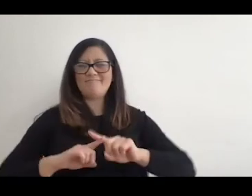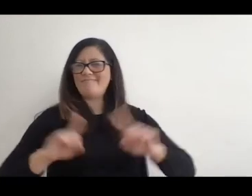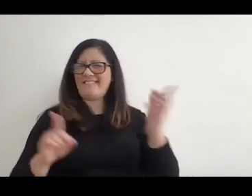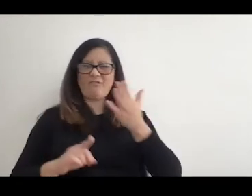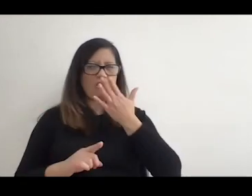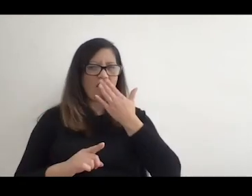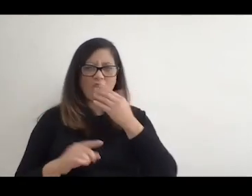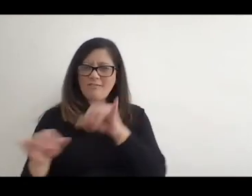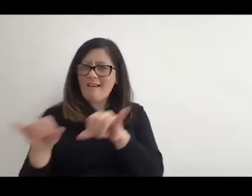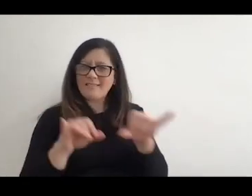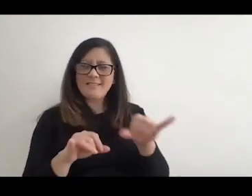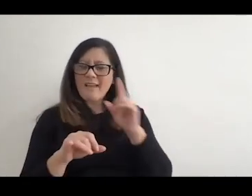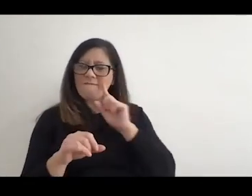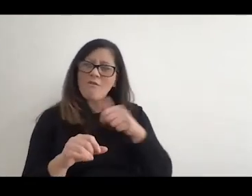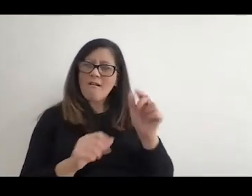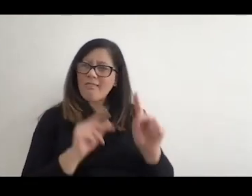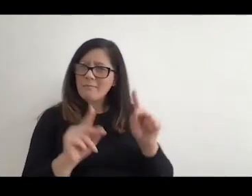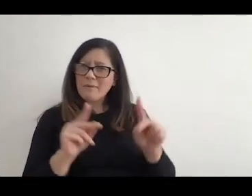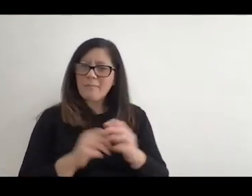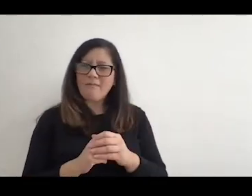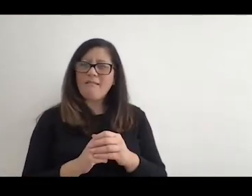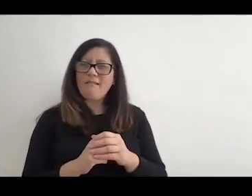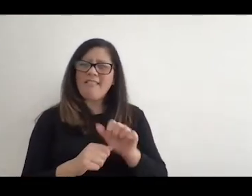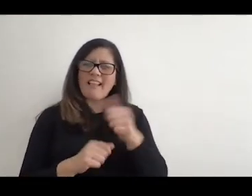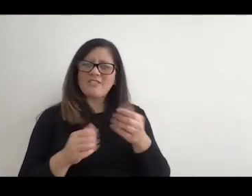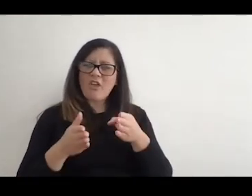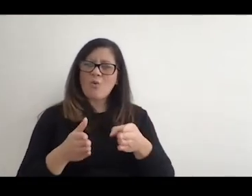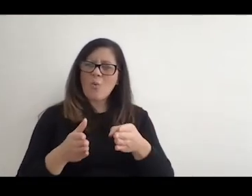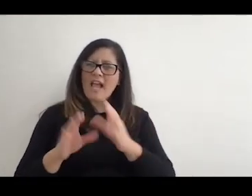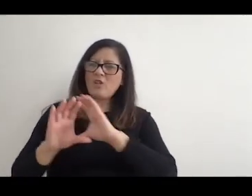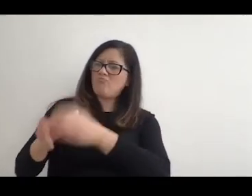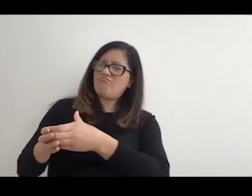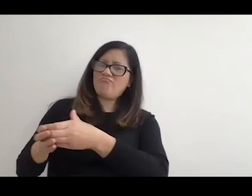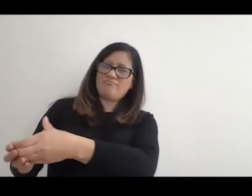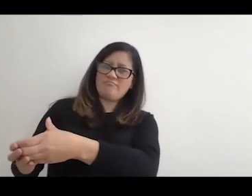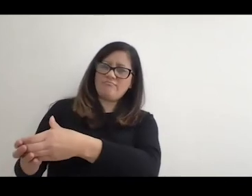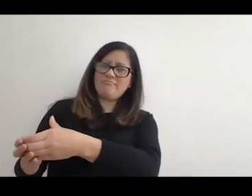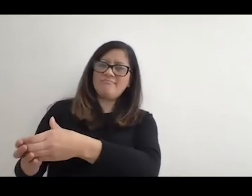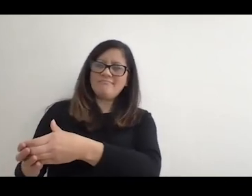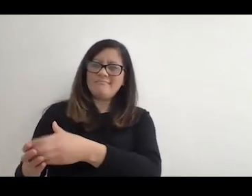but not really, which is another way of othering people with disabilities.